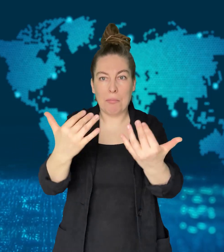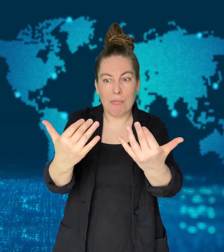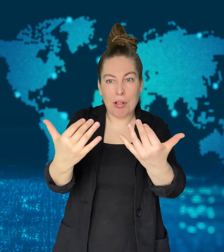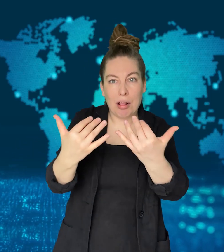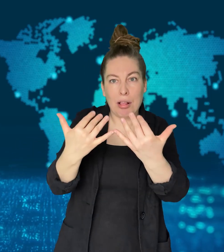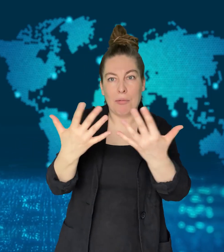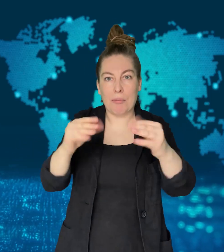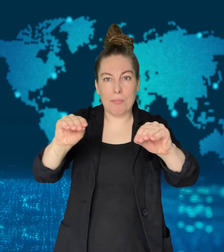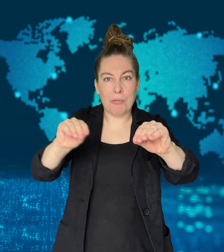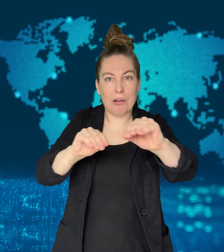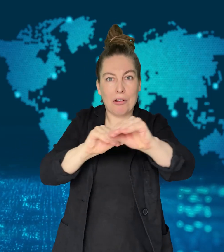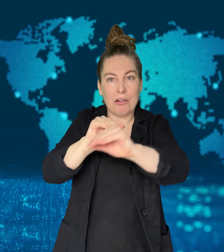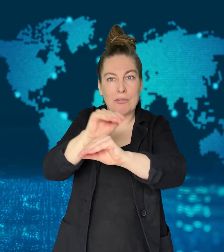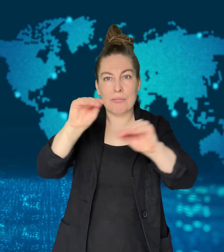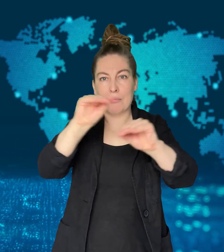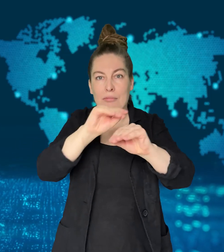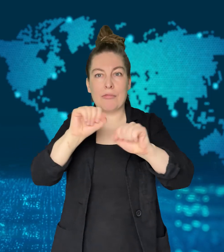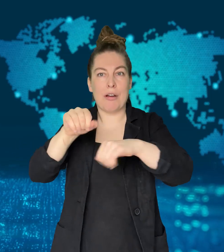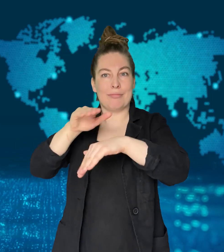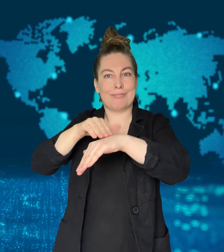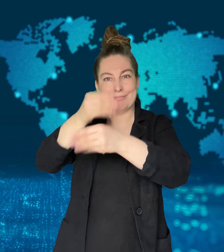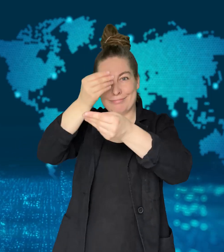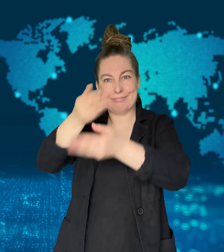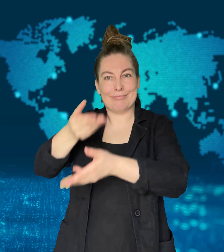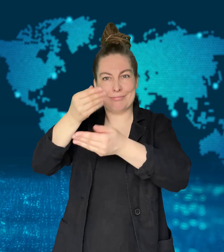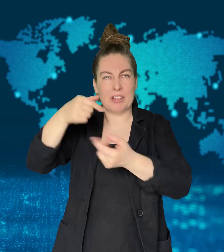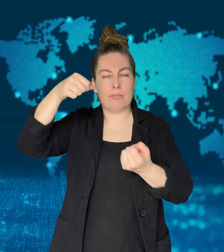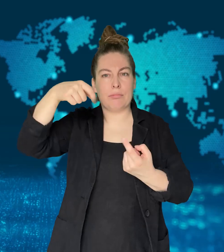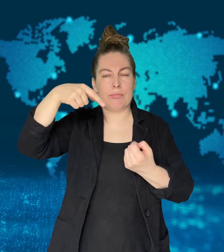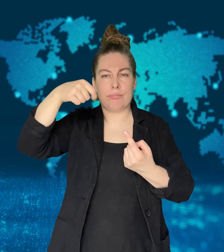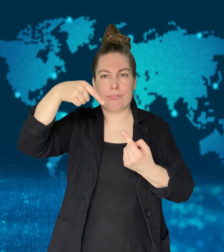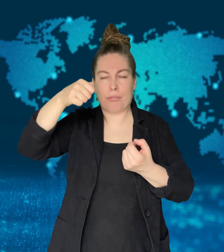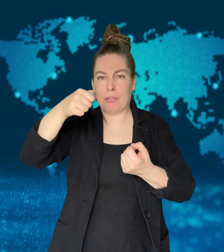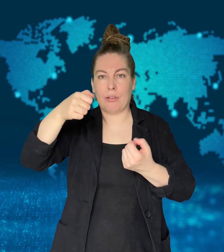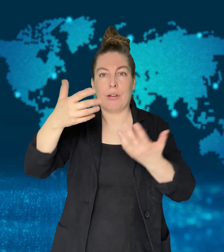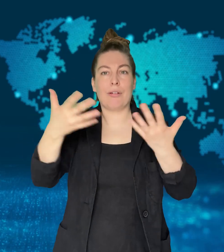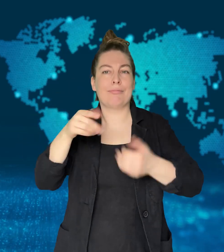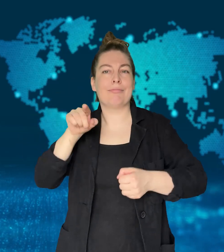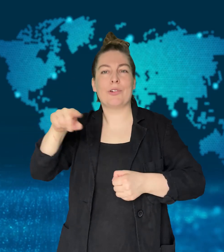Russia has been accused of disrupting communications